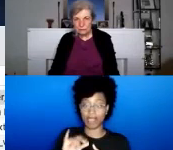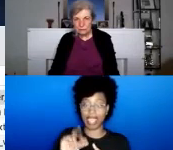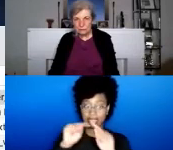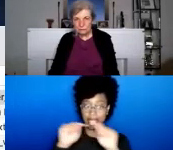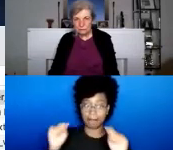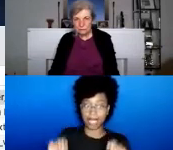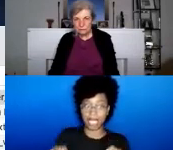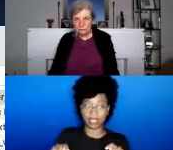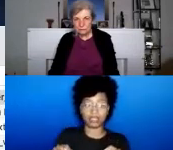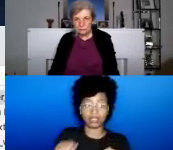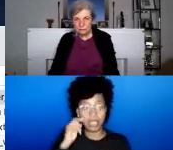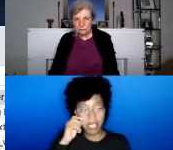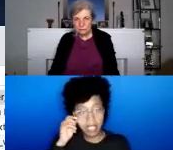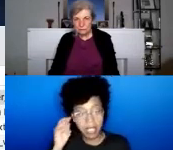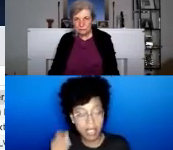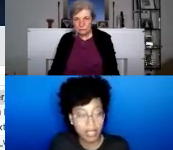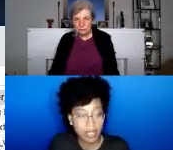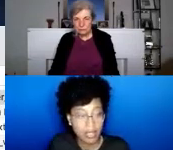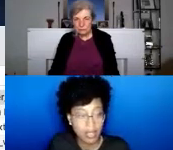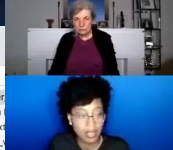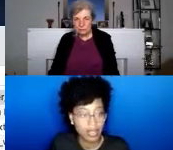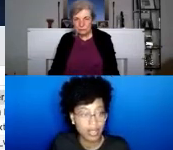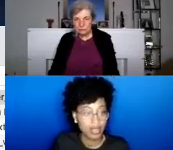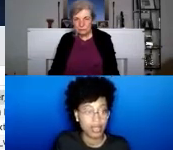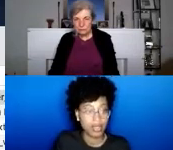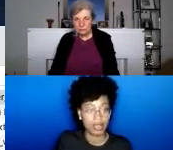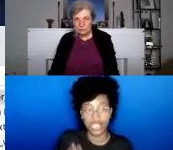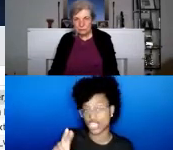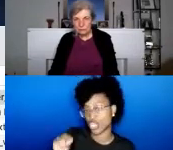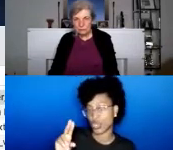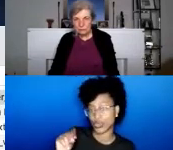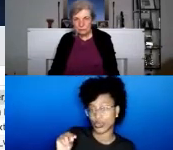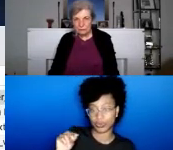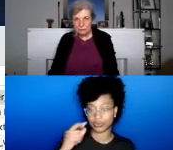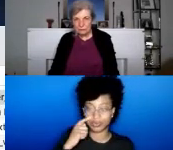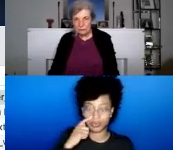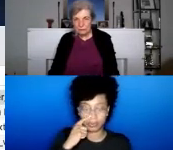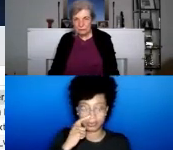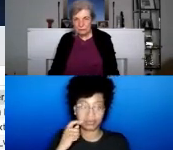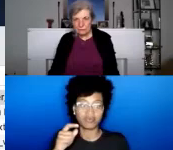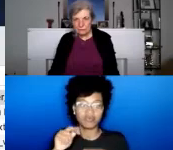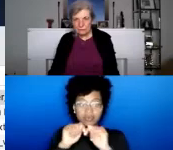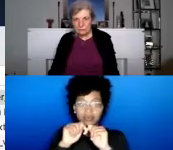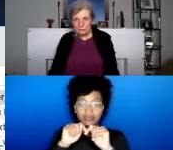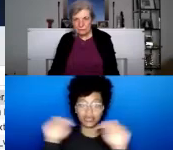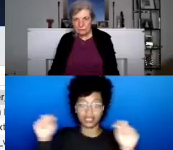07:42:13 >> RICK PEDOLSKY: No. The templates are static.